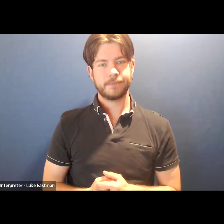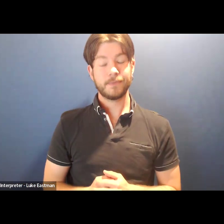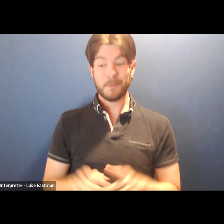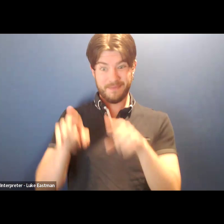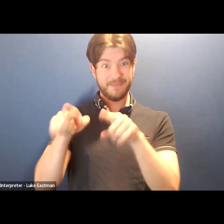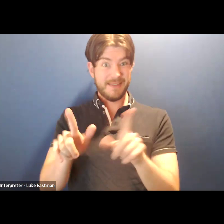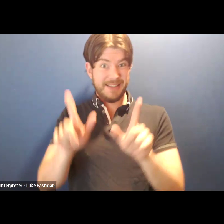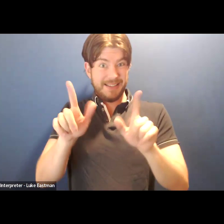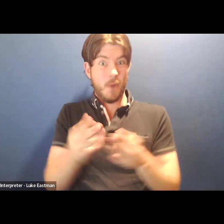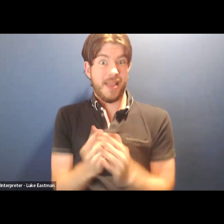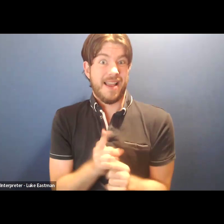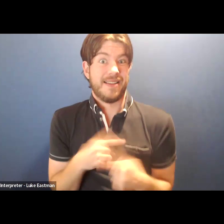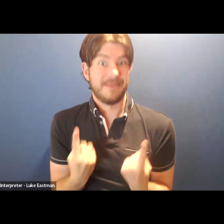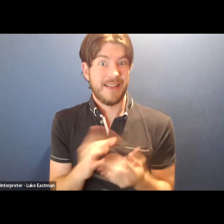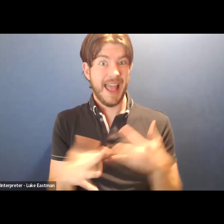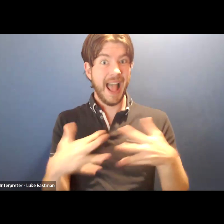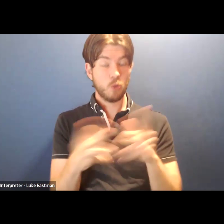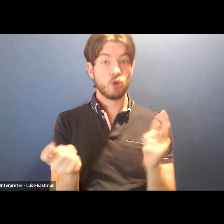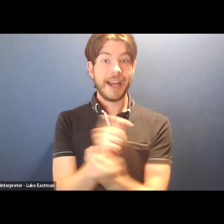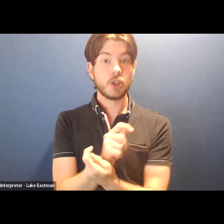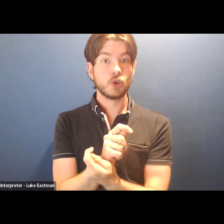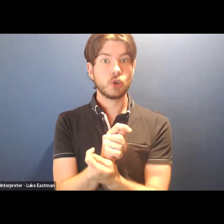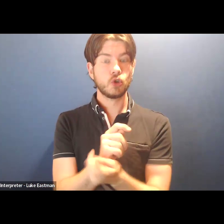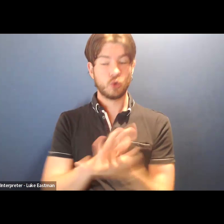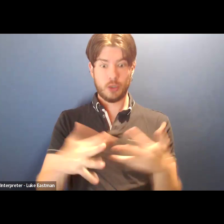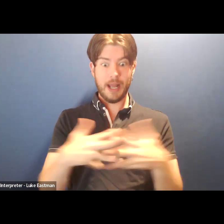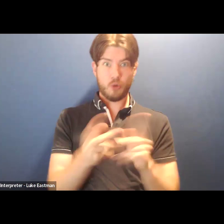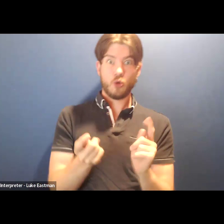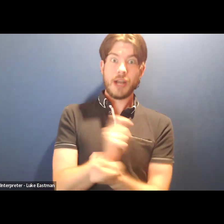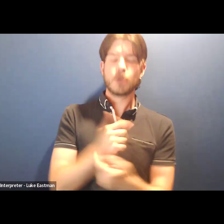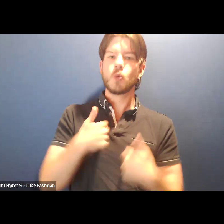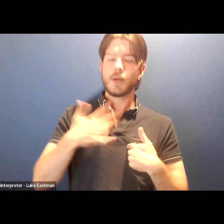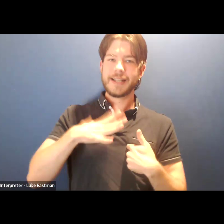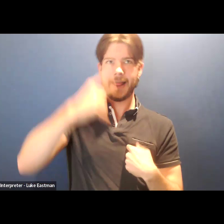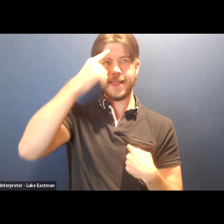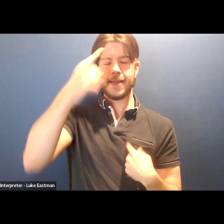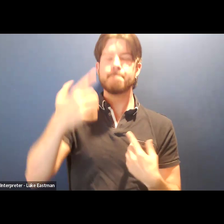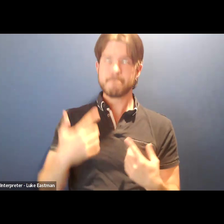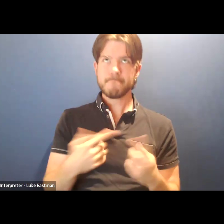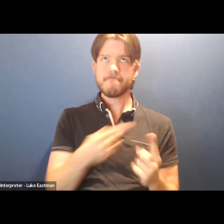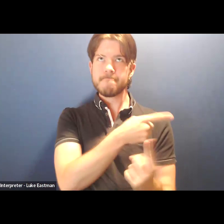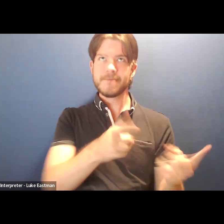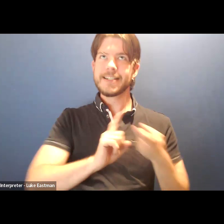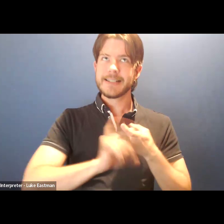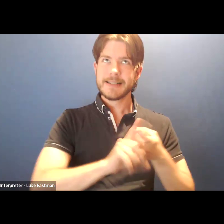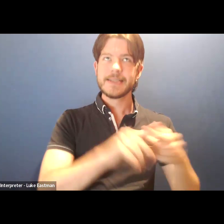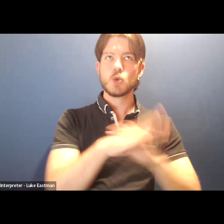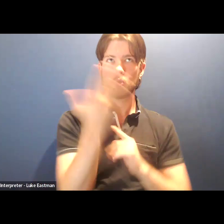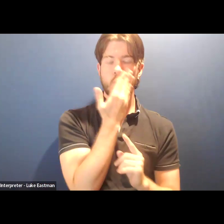and it starts with thinking about work while young people are still at